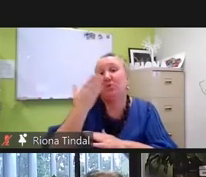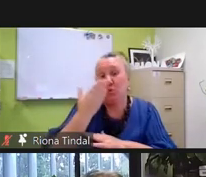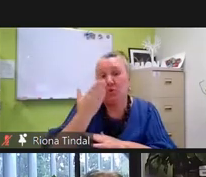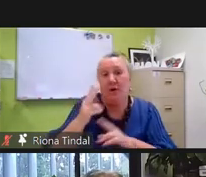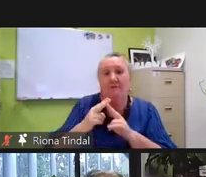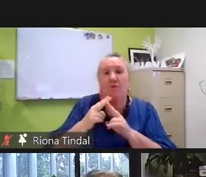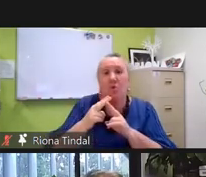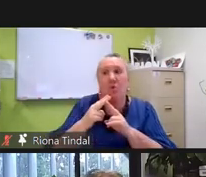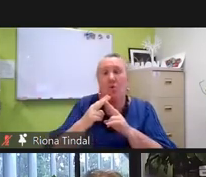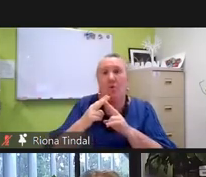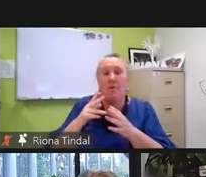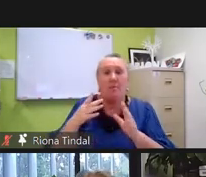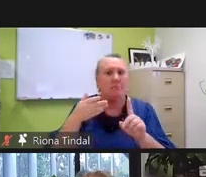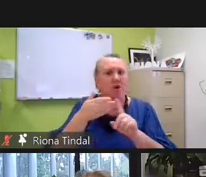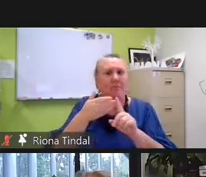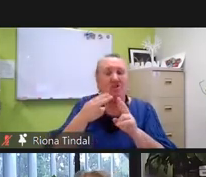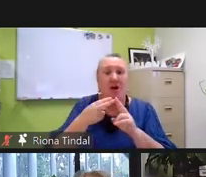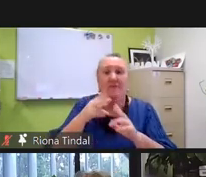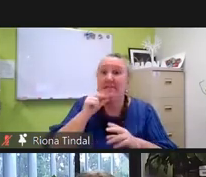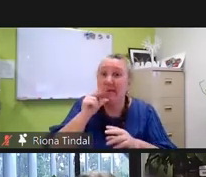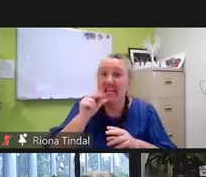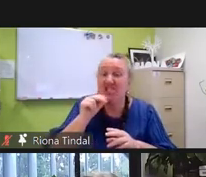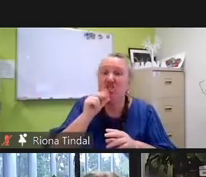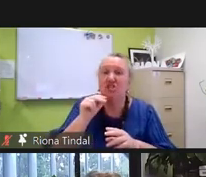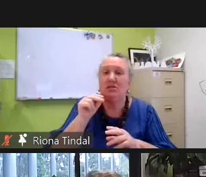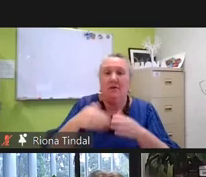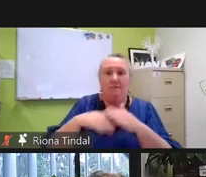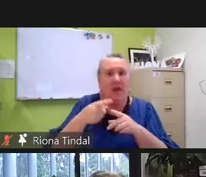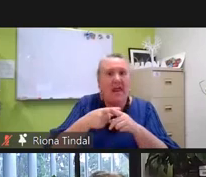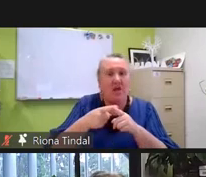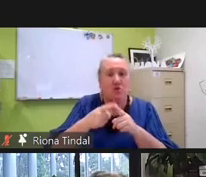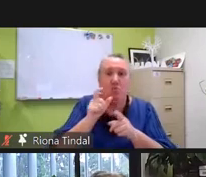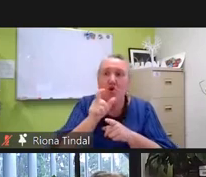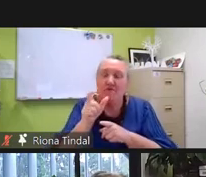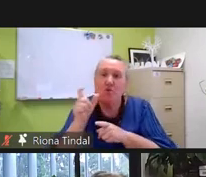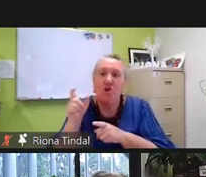learned Signed English through their education and really that's for the purposes of speech